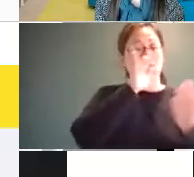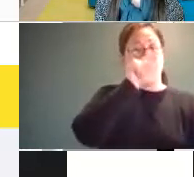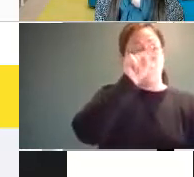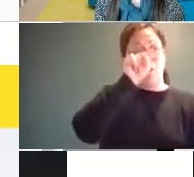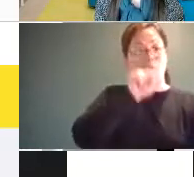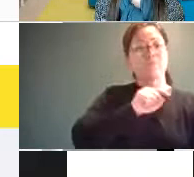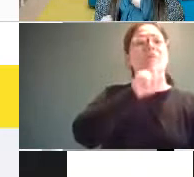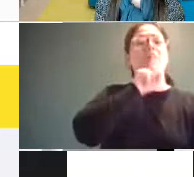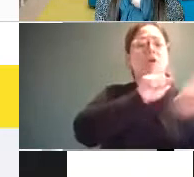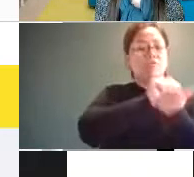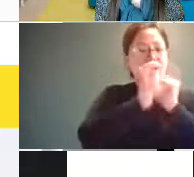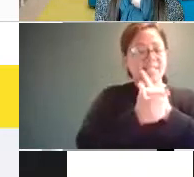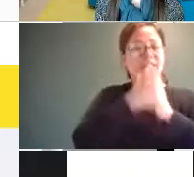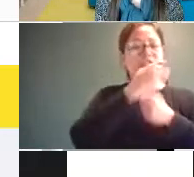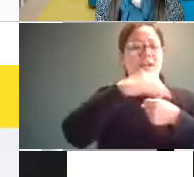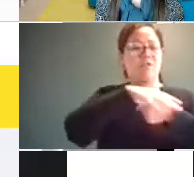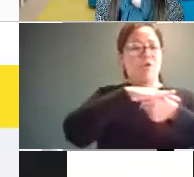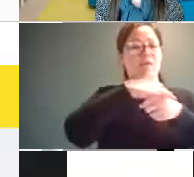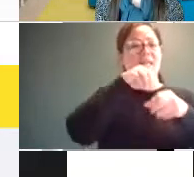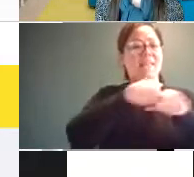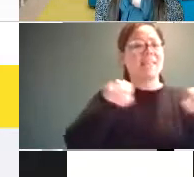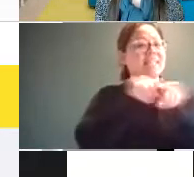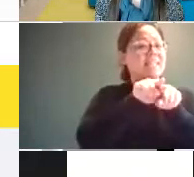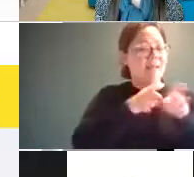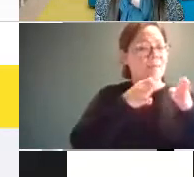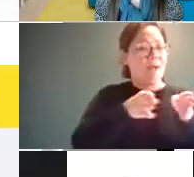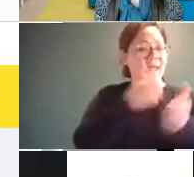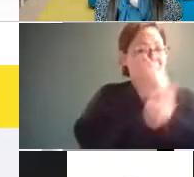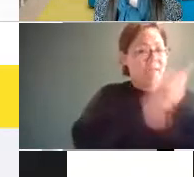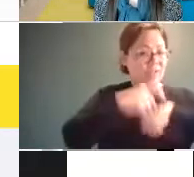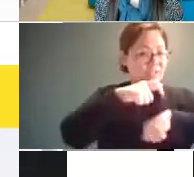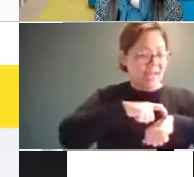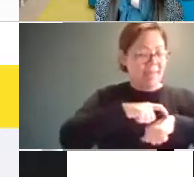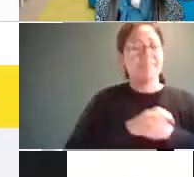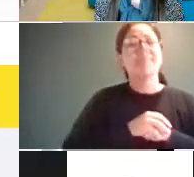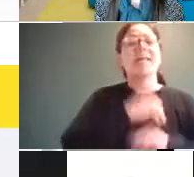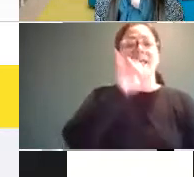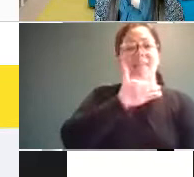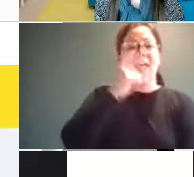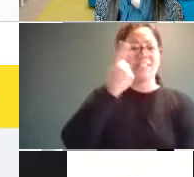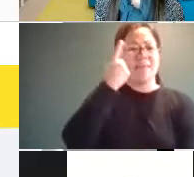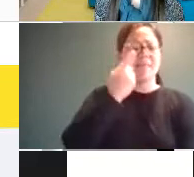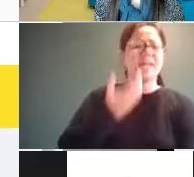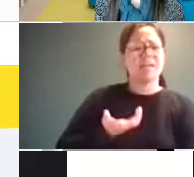and translated in the same way every single time. That's something that seems like it would be intuitive